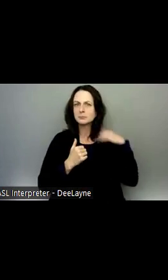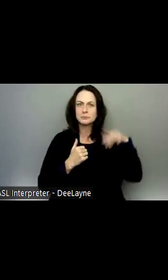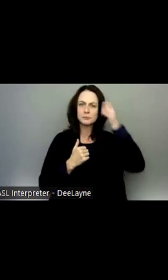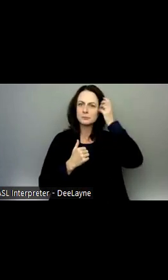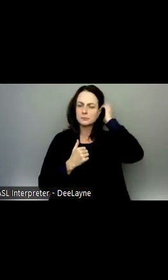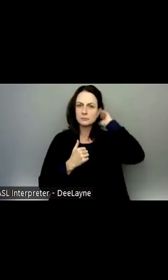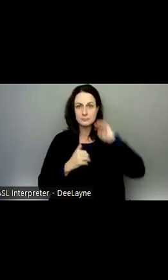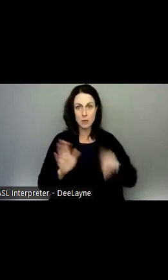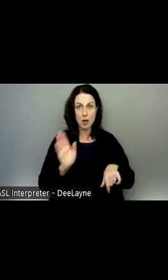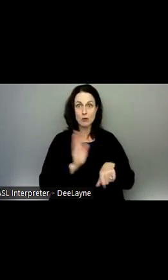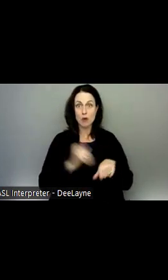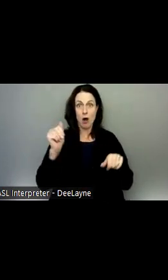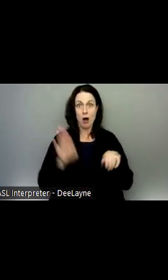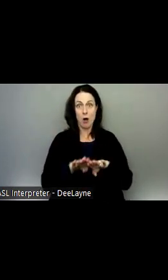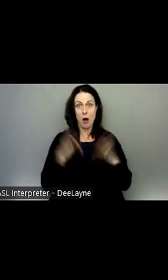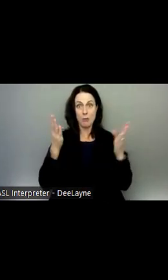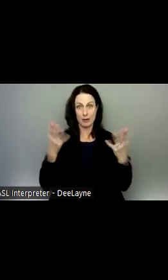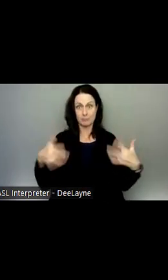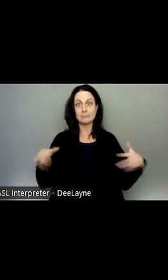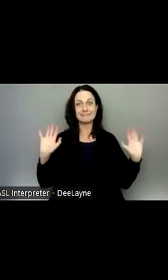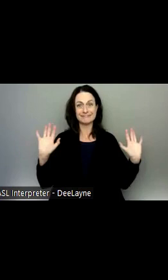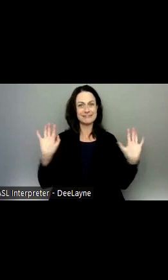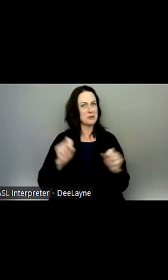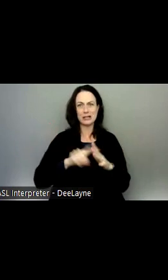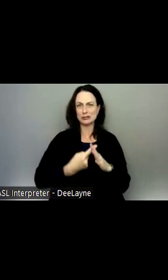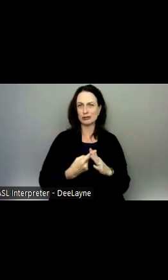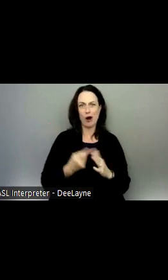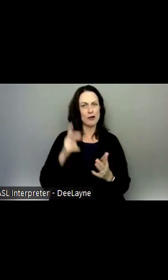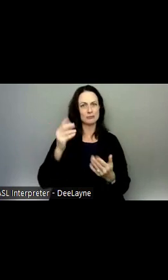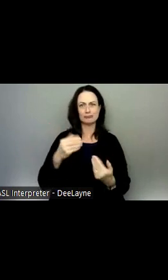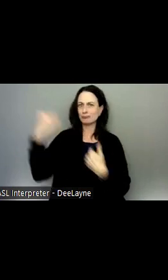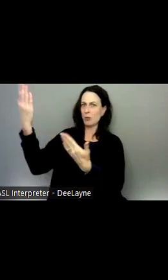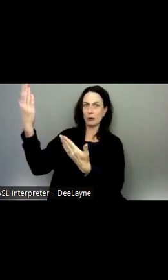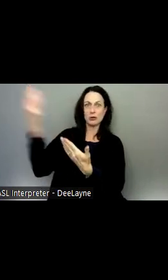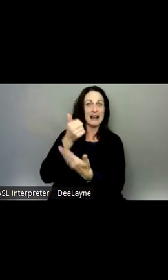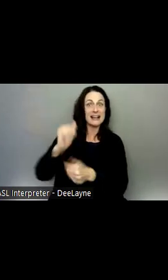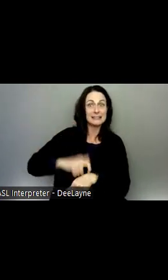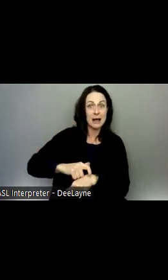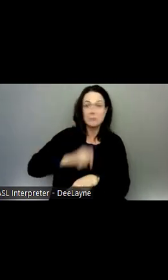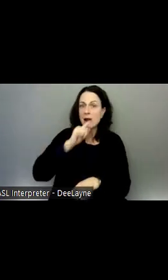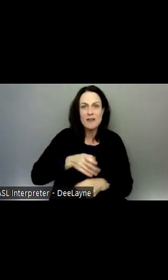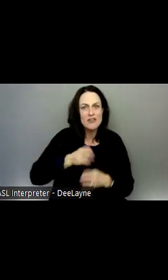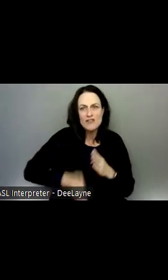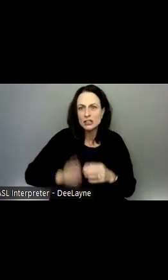You can start a proposal at any time now, and you don't have to finish it in one sitting.